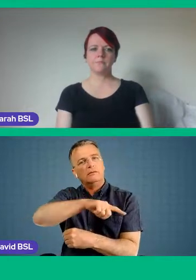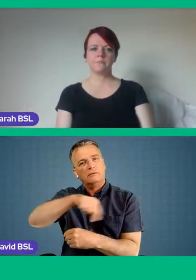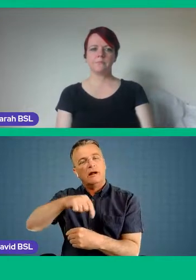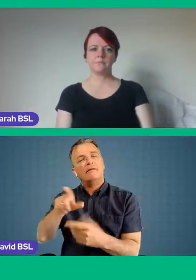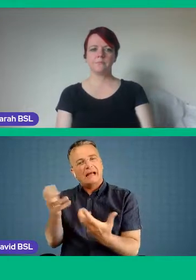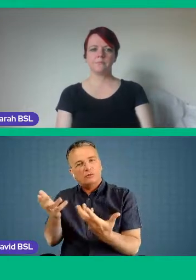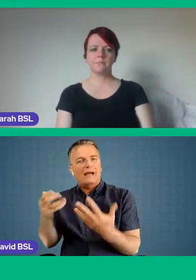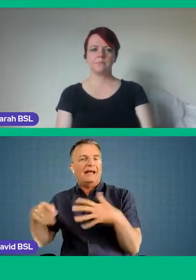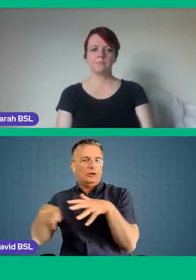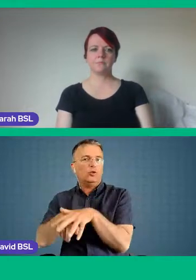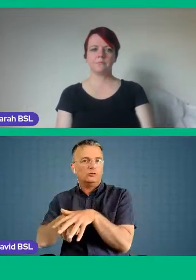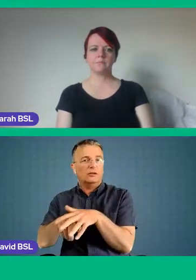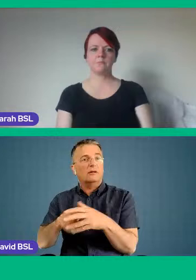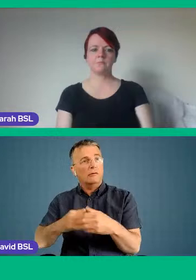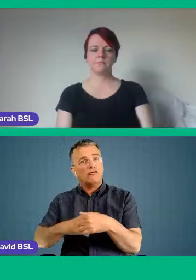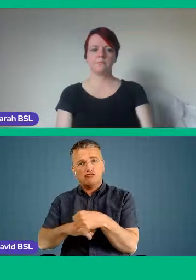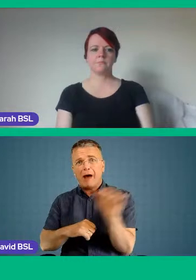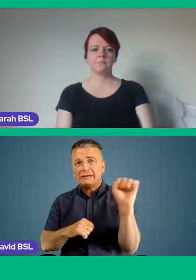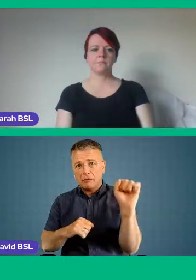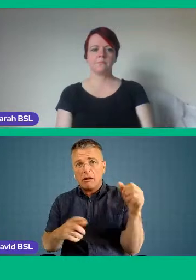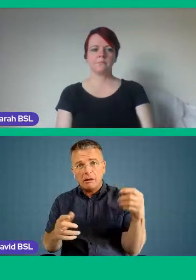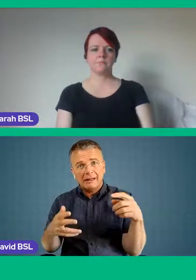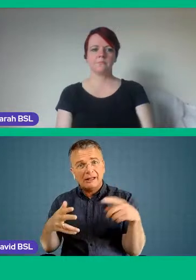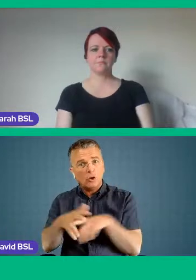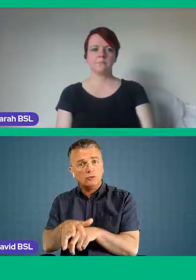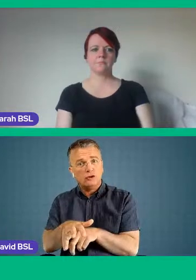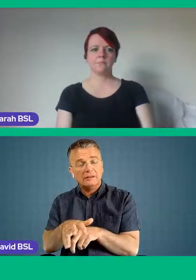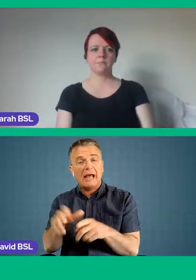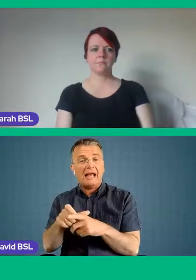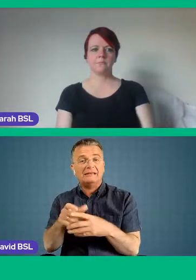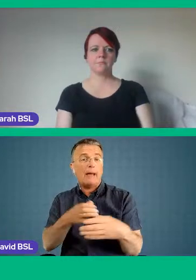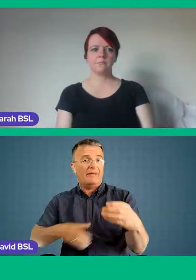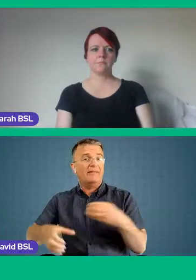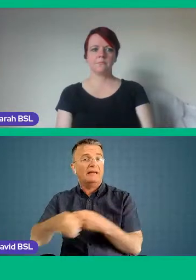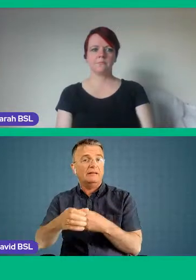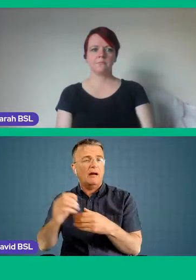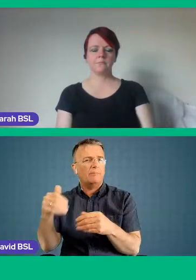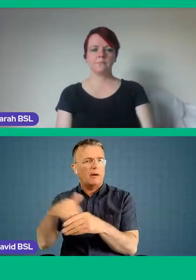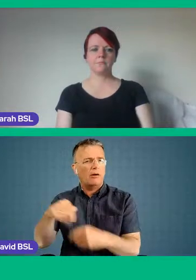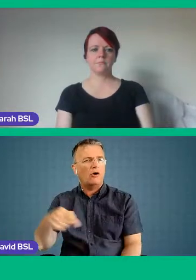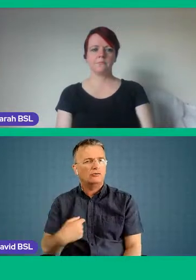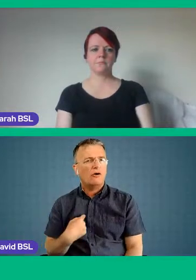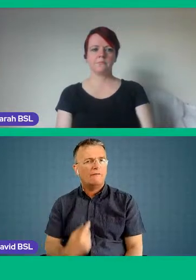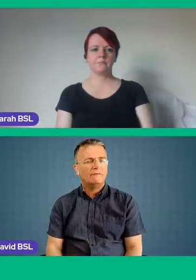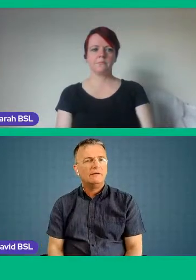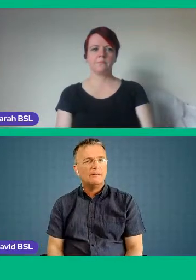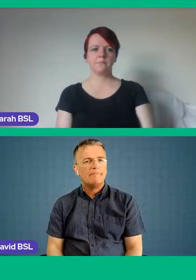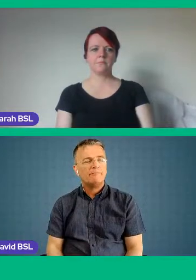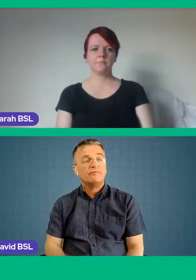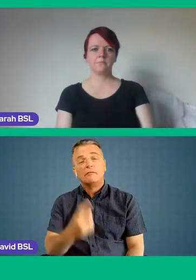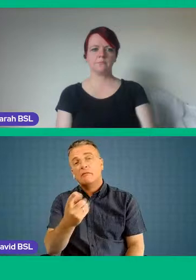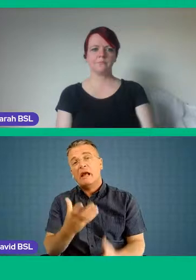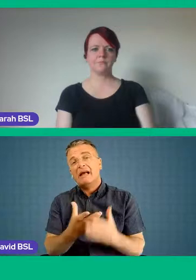inclusion, and empathy come in as well. As an example, we are working. We are just about to launch